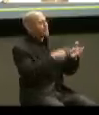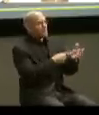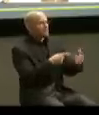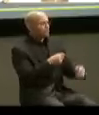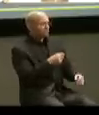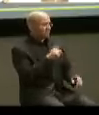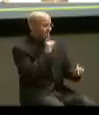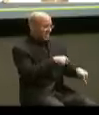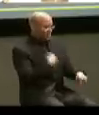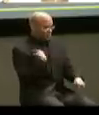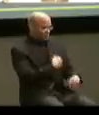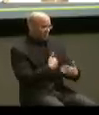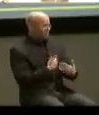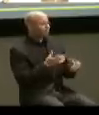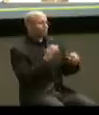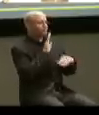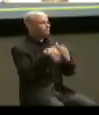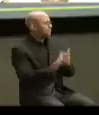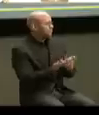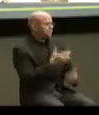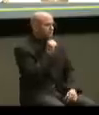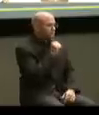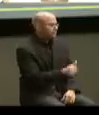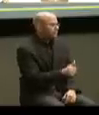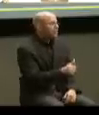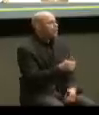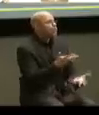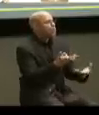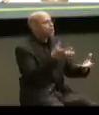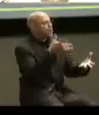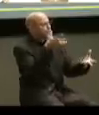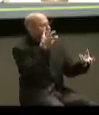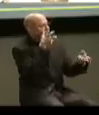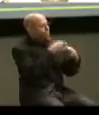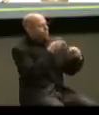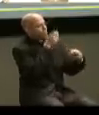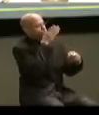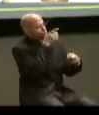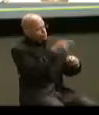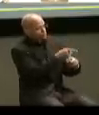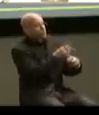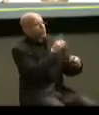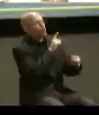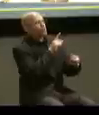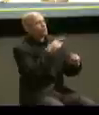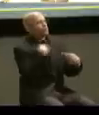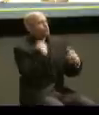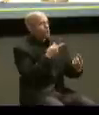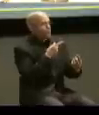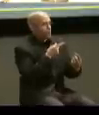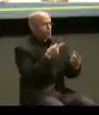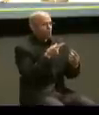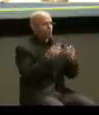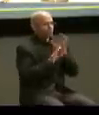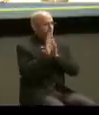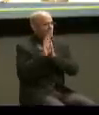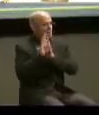ALL THE INFORMATION. WE WANT TO HEAR DIRECTLY FROM YOU SO THAT WHILE -- WHEN WE'RE